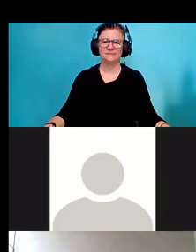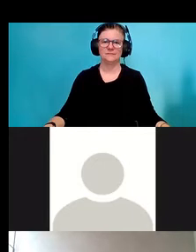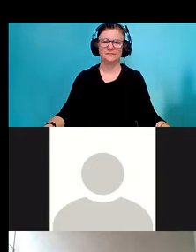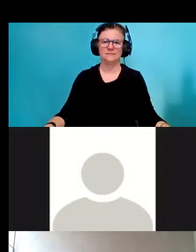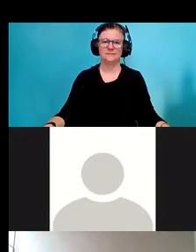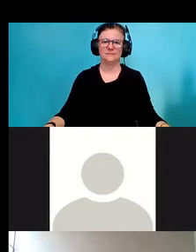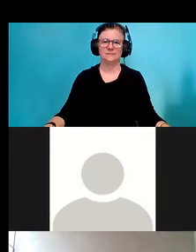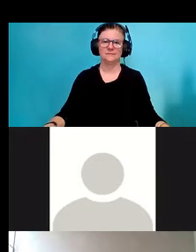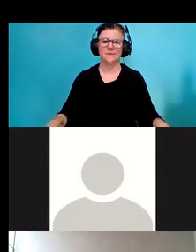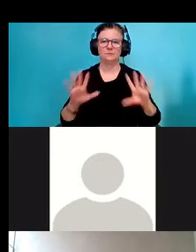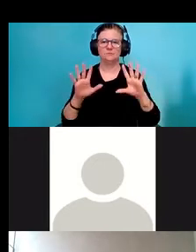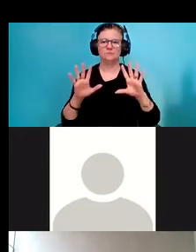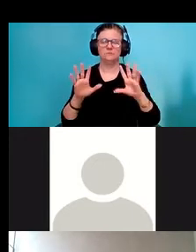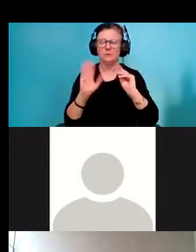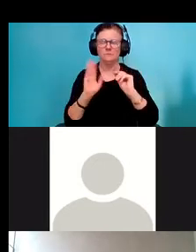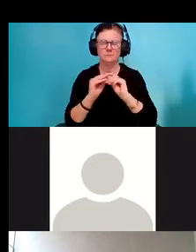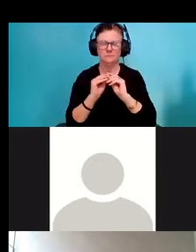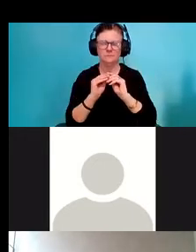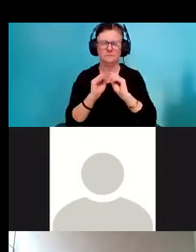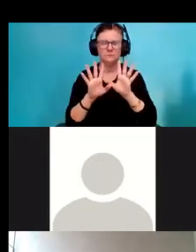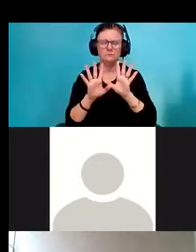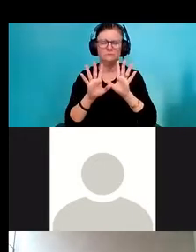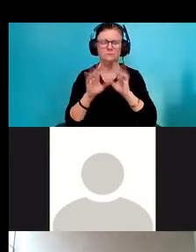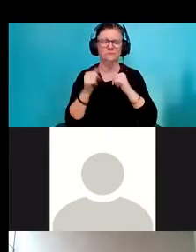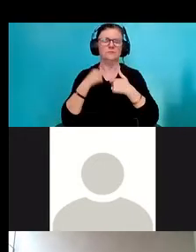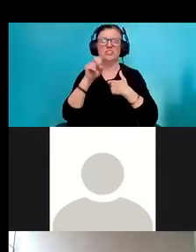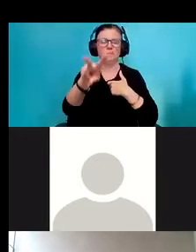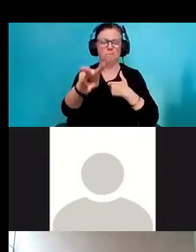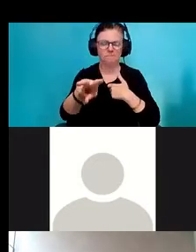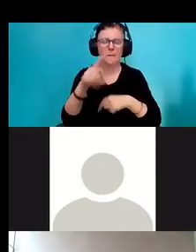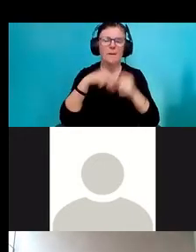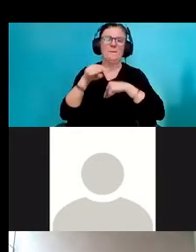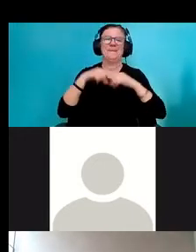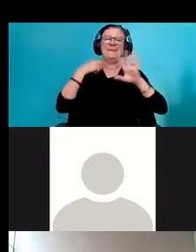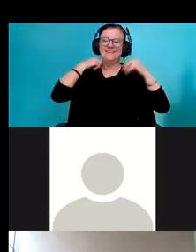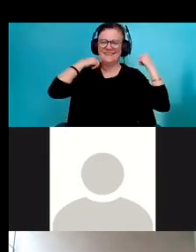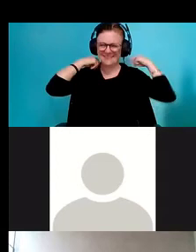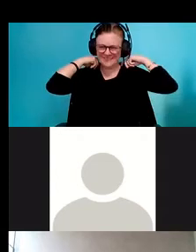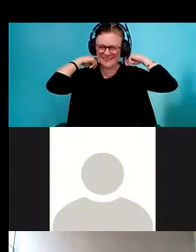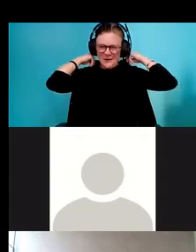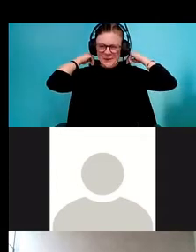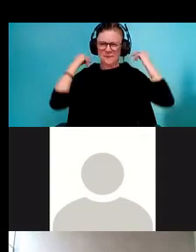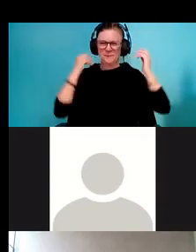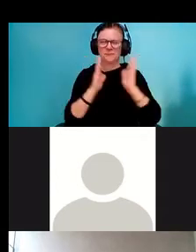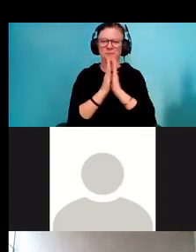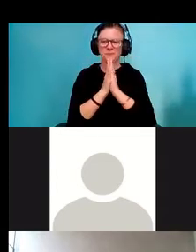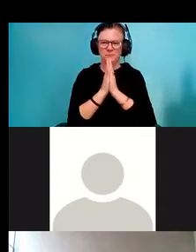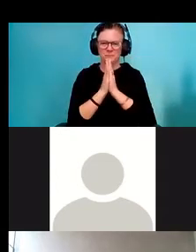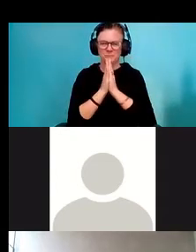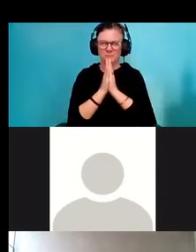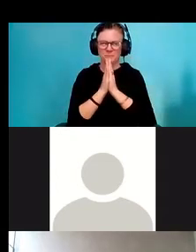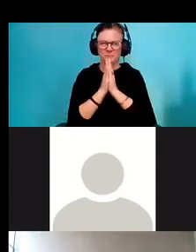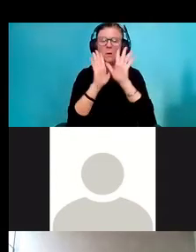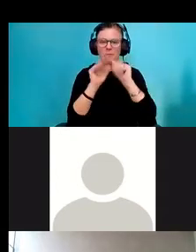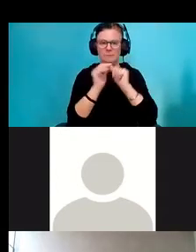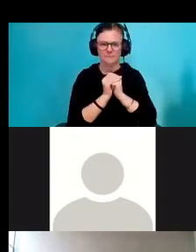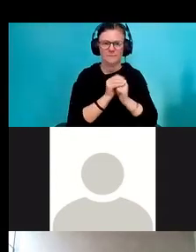Wait, never mind. Sorry, I'm getting ahead of myself. So outputs versus outcomes.